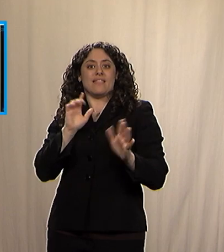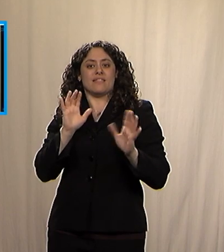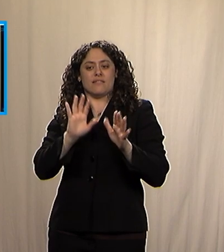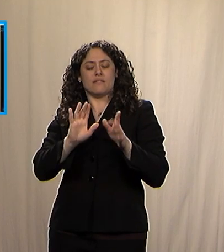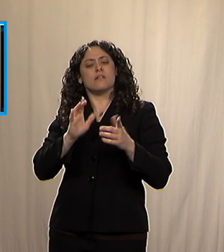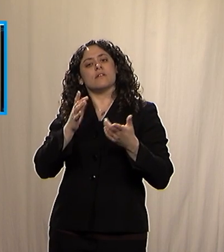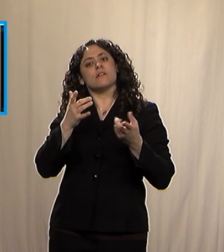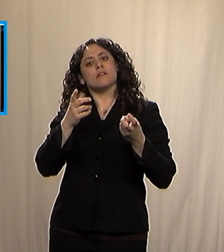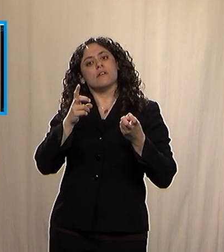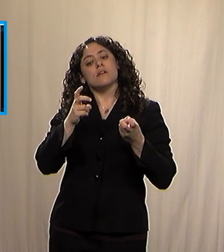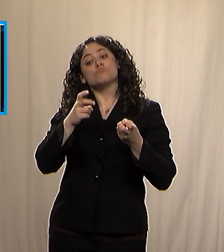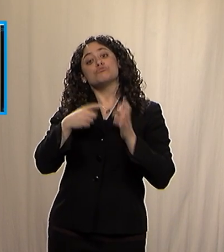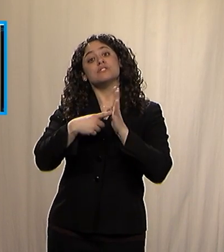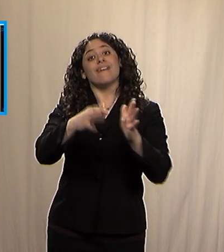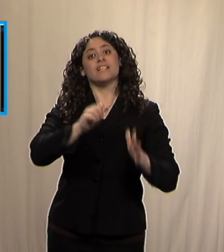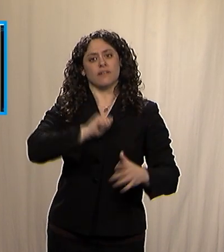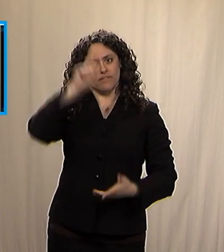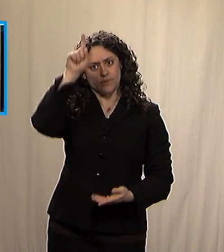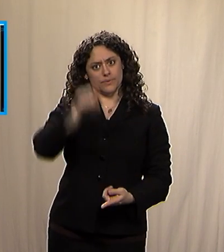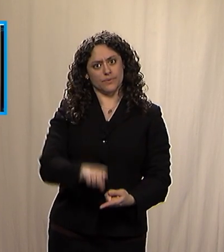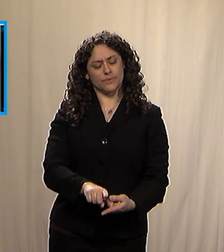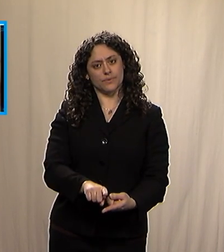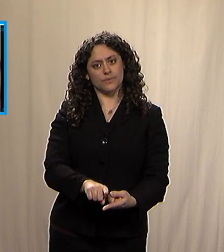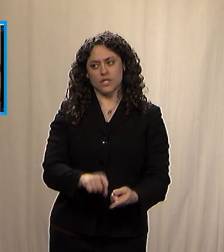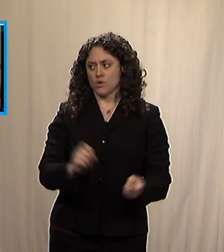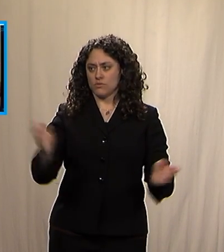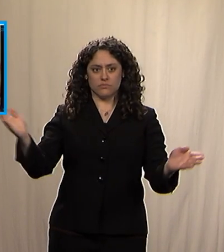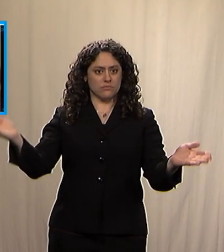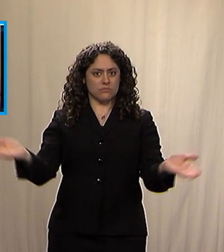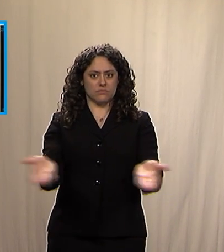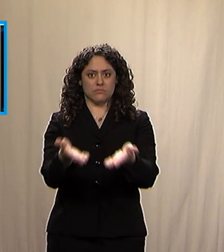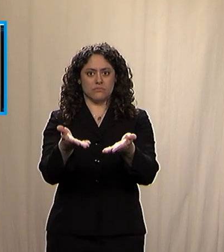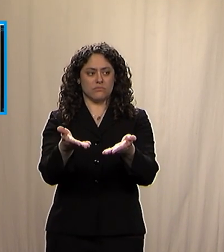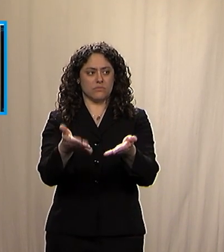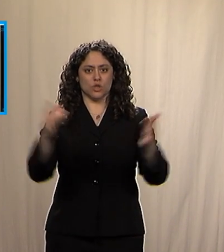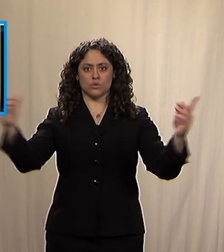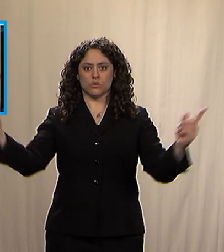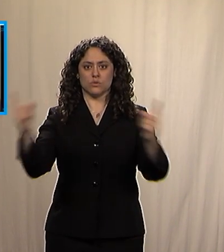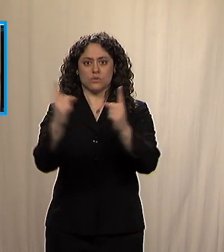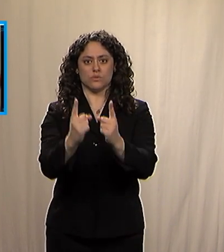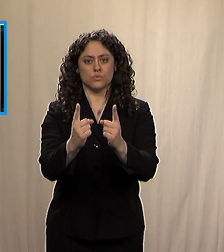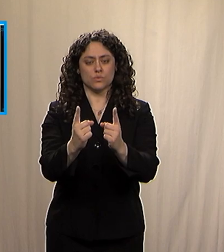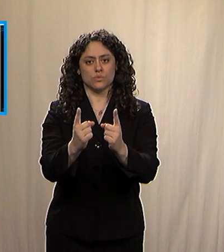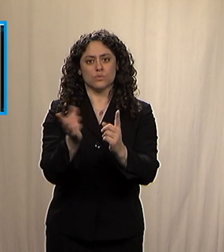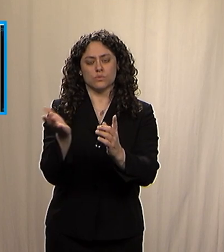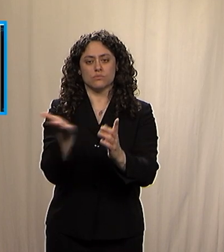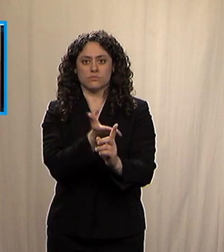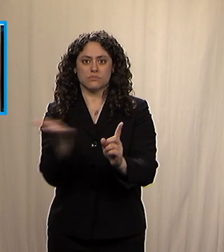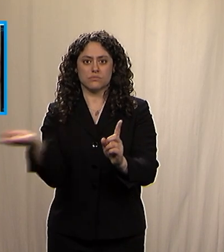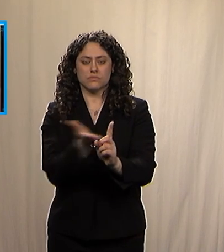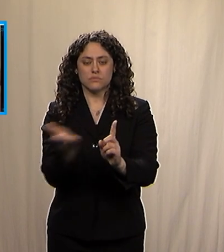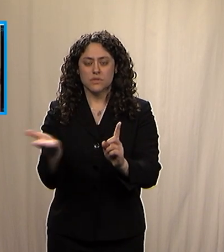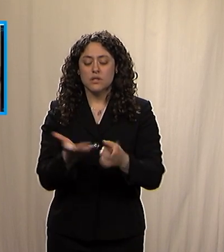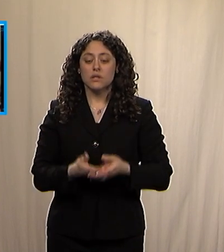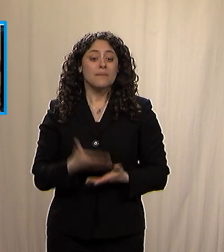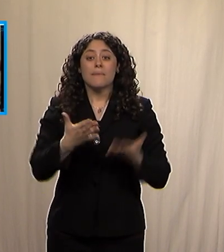and let them have at it. So they might have, the hearing person might learn one sentence in ASL.